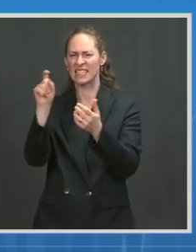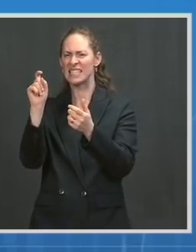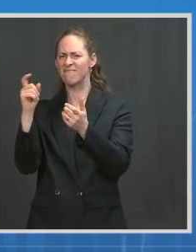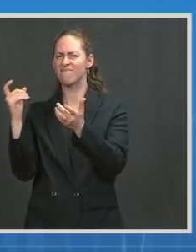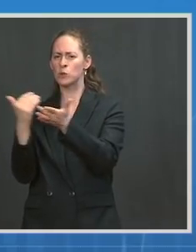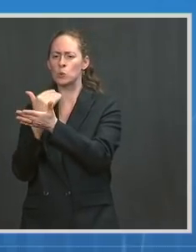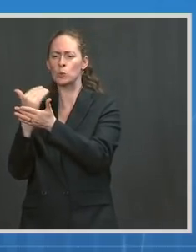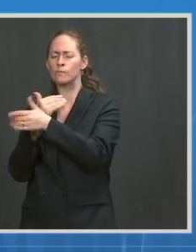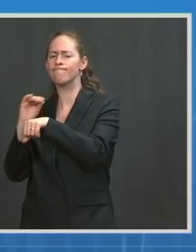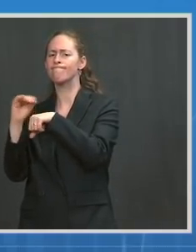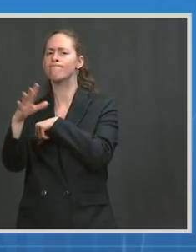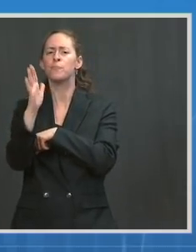Moderator: Cheyenne Haslett, ABC.